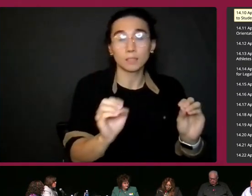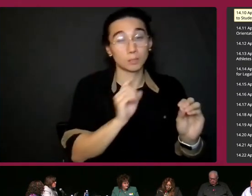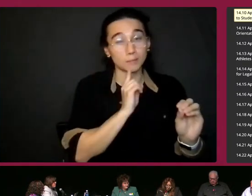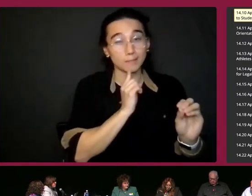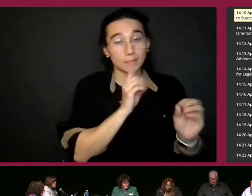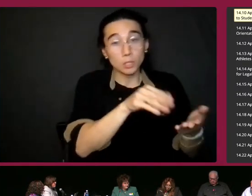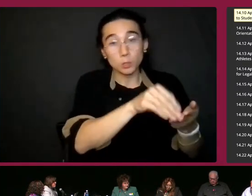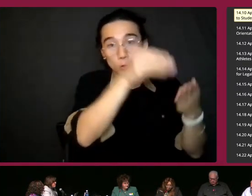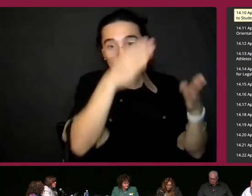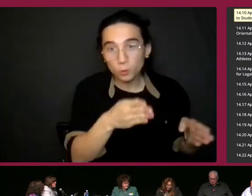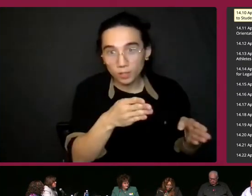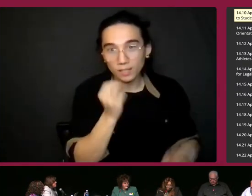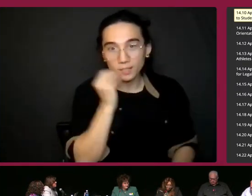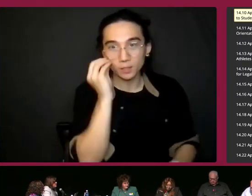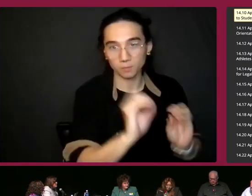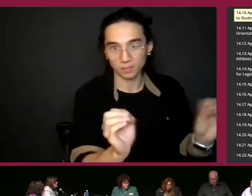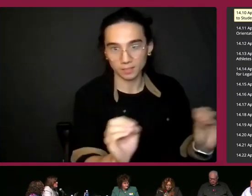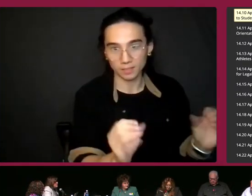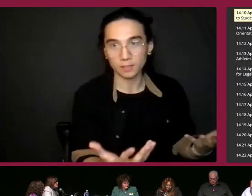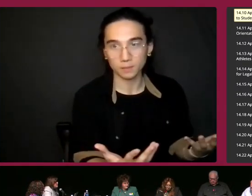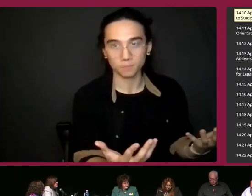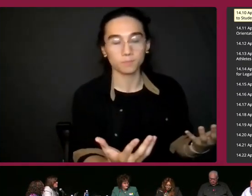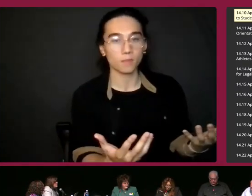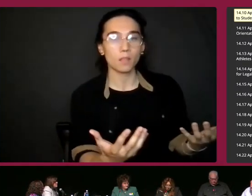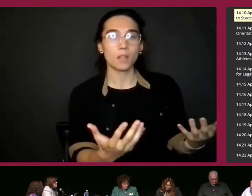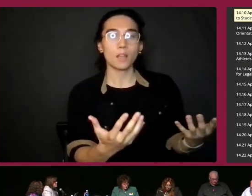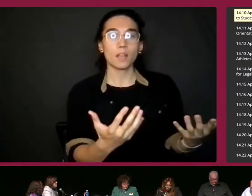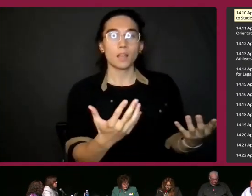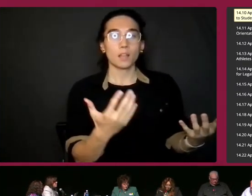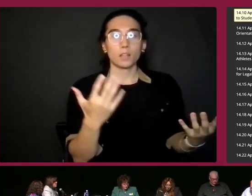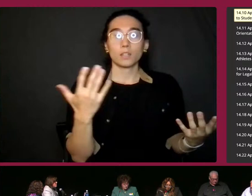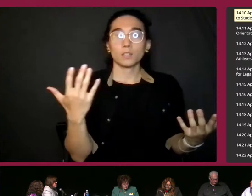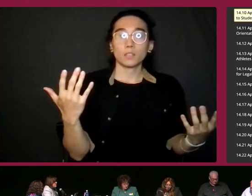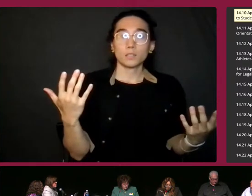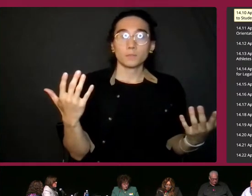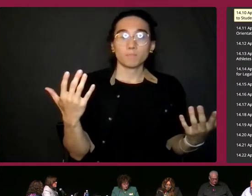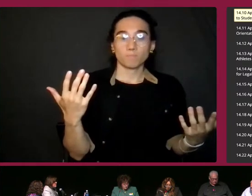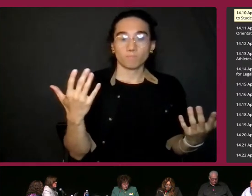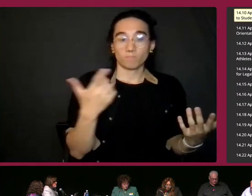because we are continually having to provide housing for them.